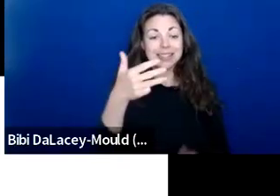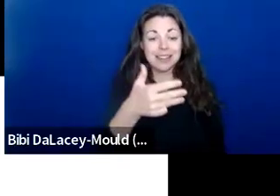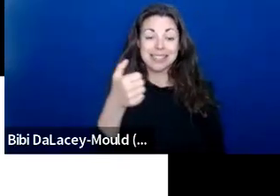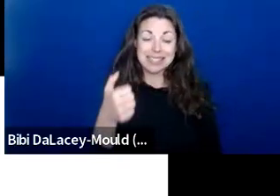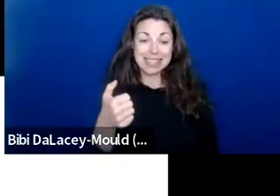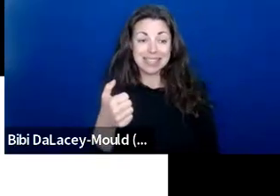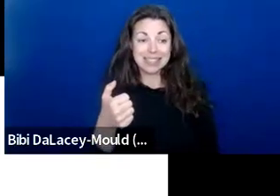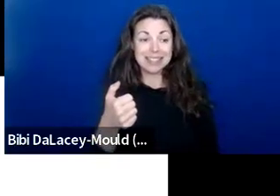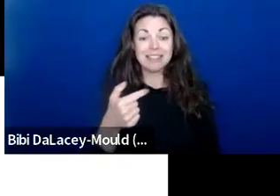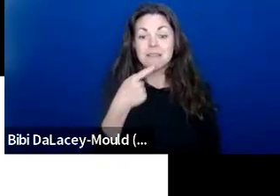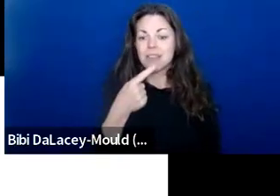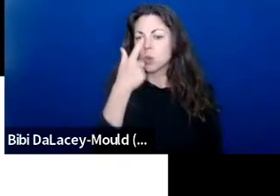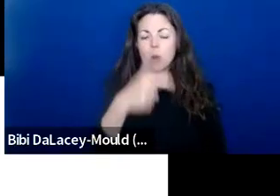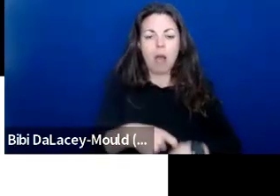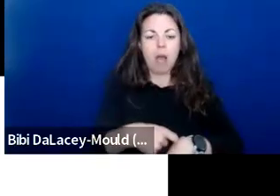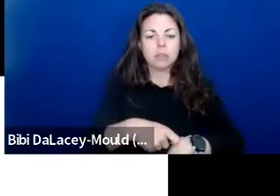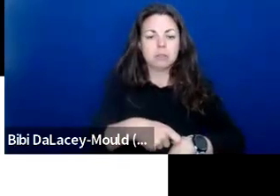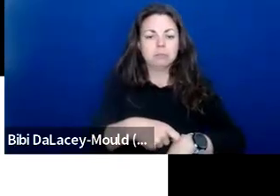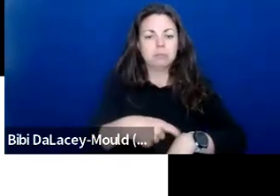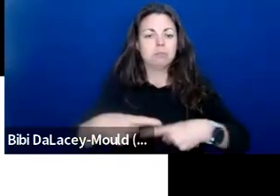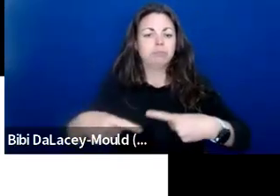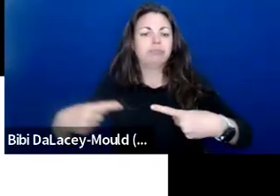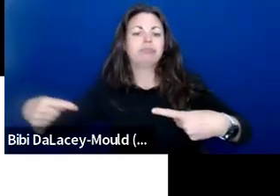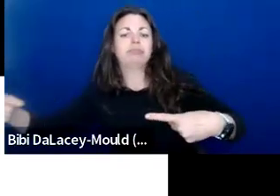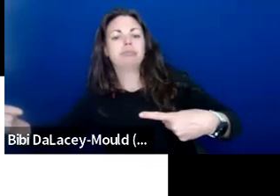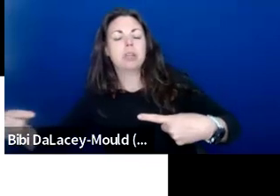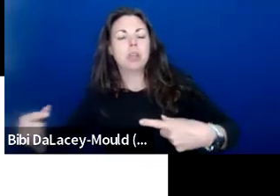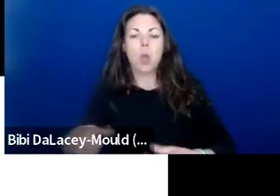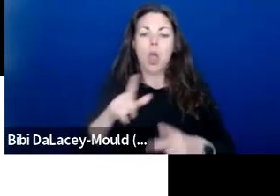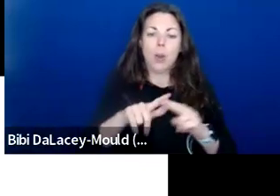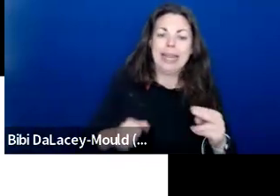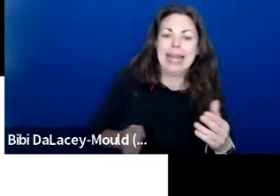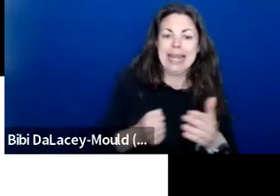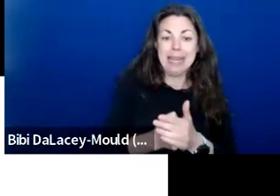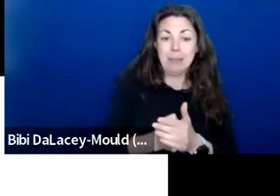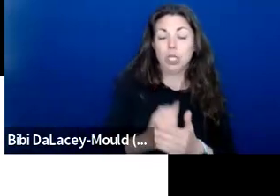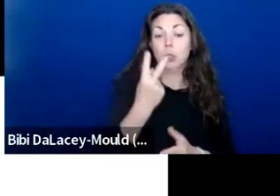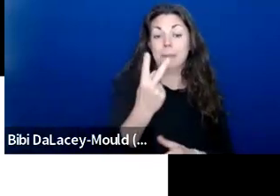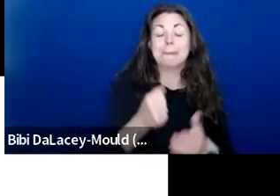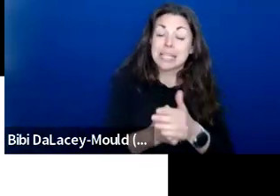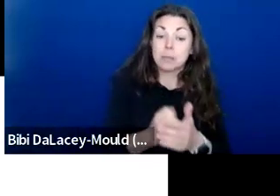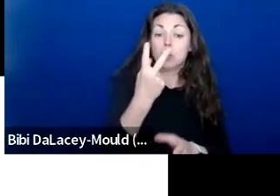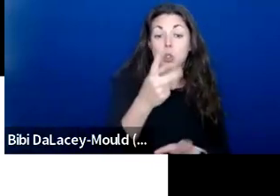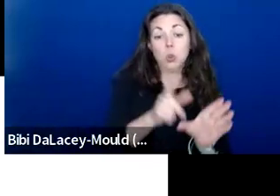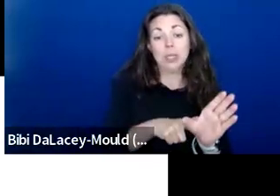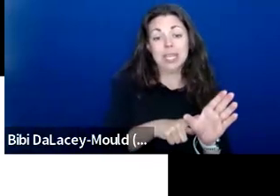your term as a remunerated student officer to a maximum of two years, and if you're a part-time